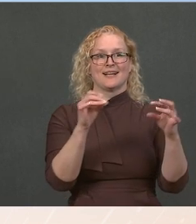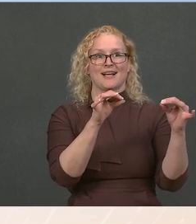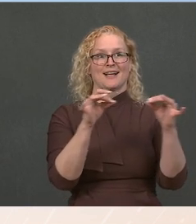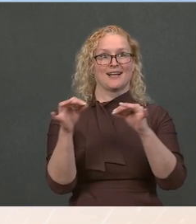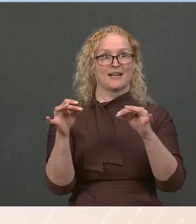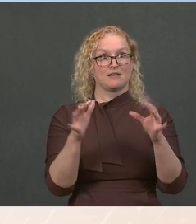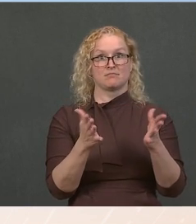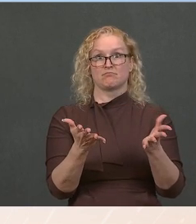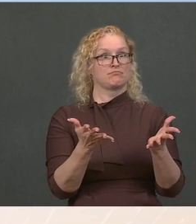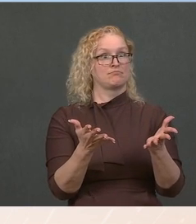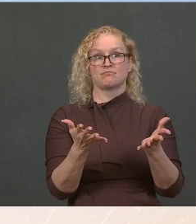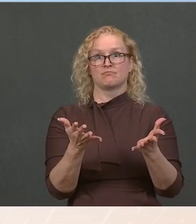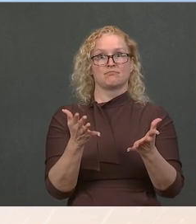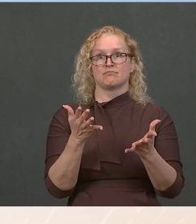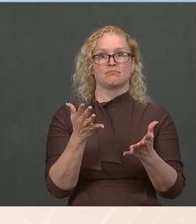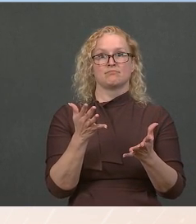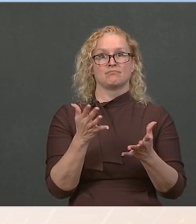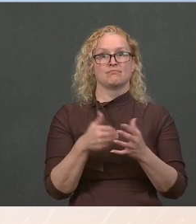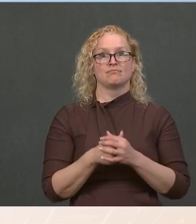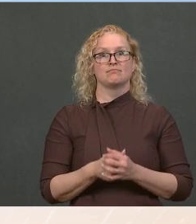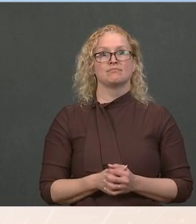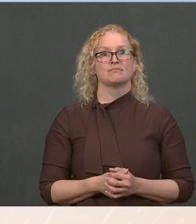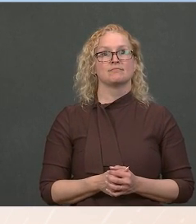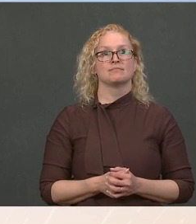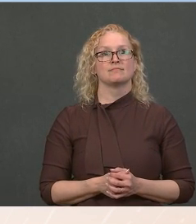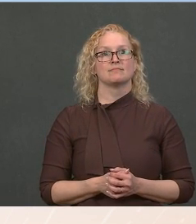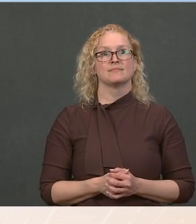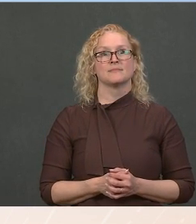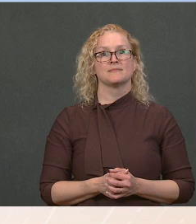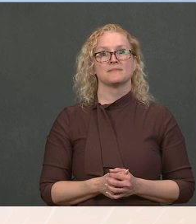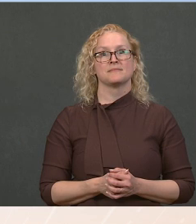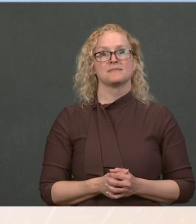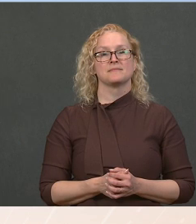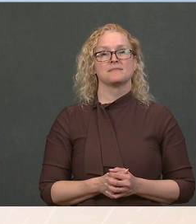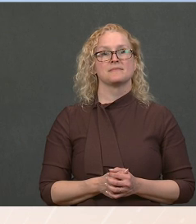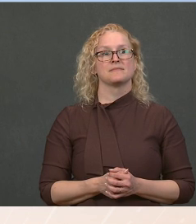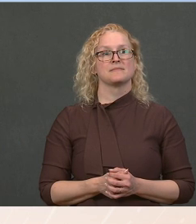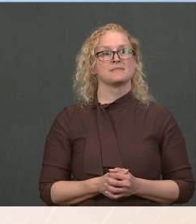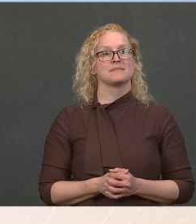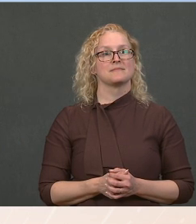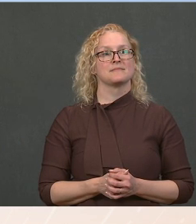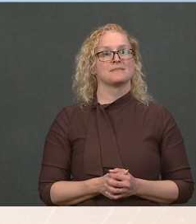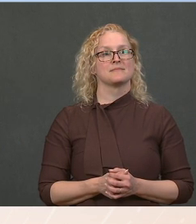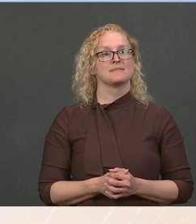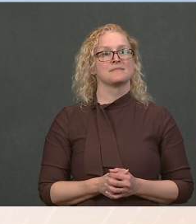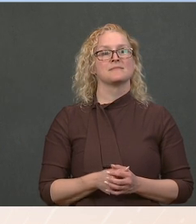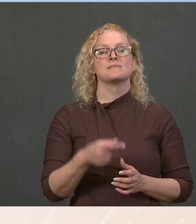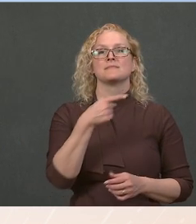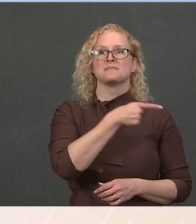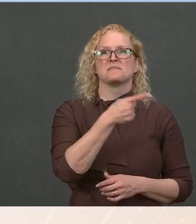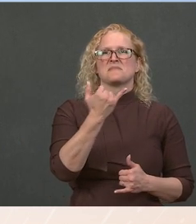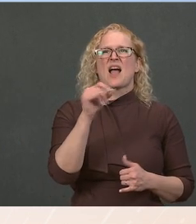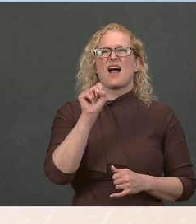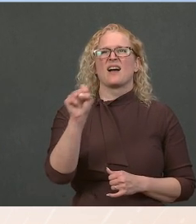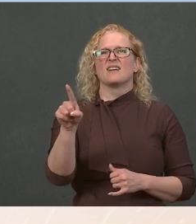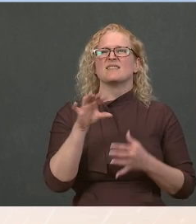over this vaccine requirement for workers at large companies. I'd like to get your response to that. And also, how confident